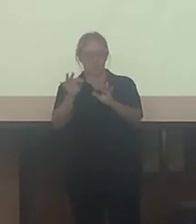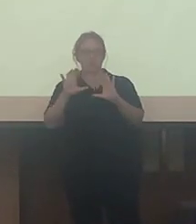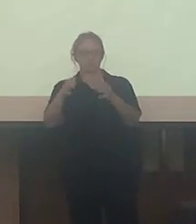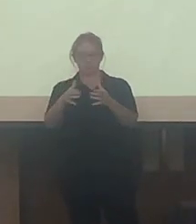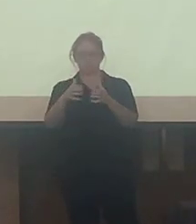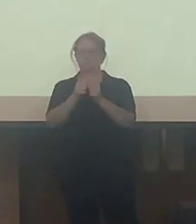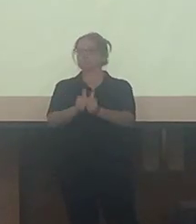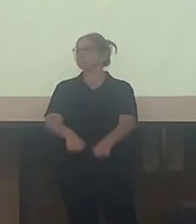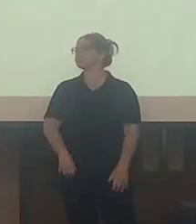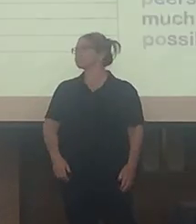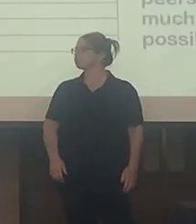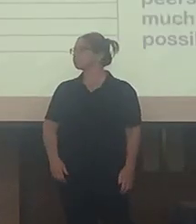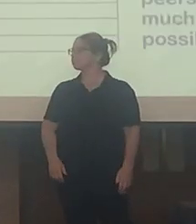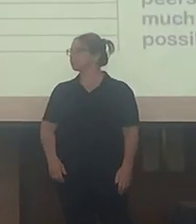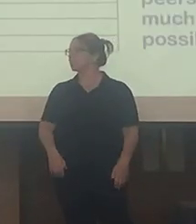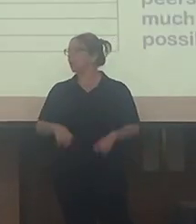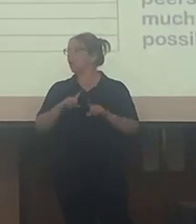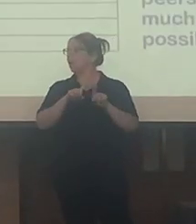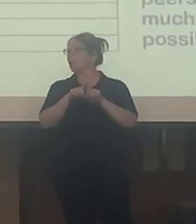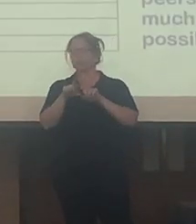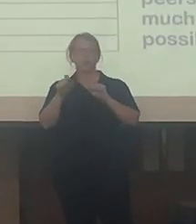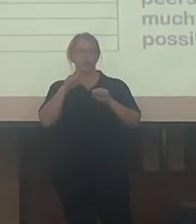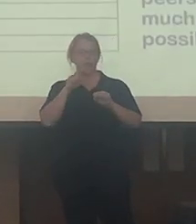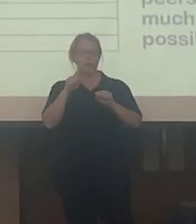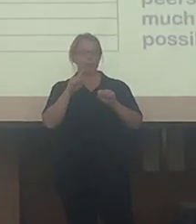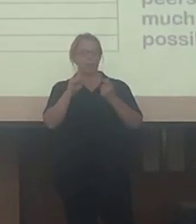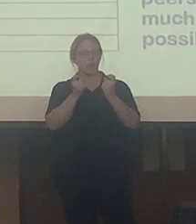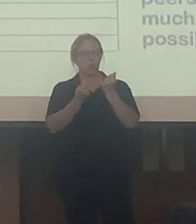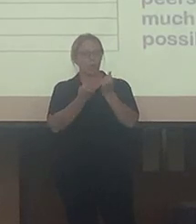also with the supplementary service it could be accommodations like you know closer sitting in